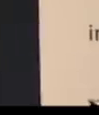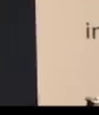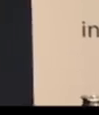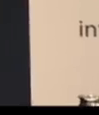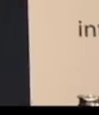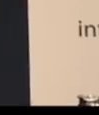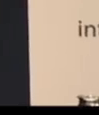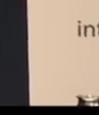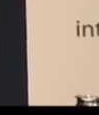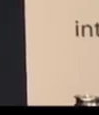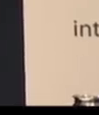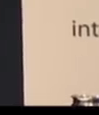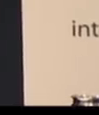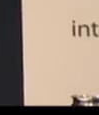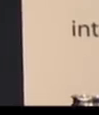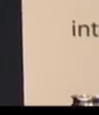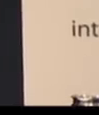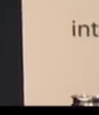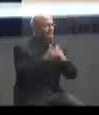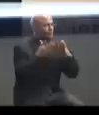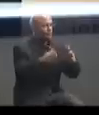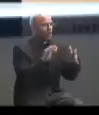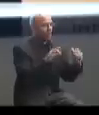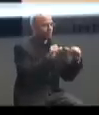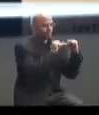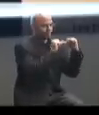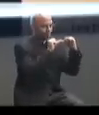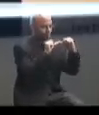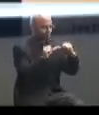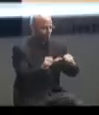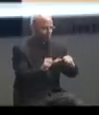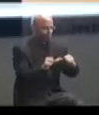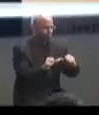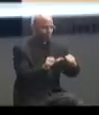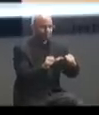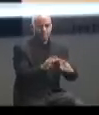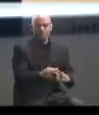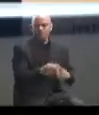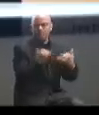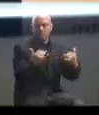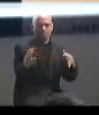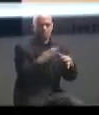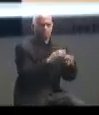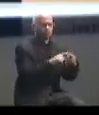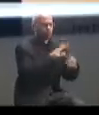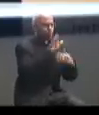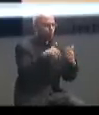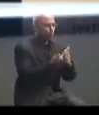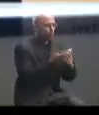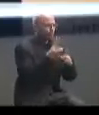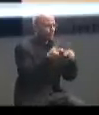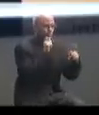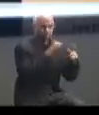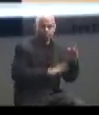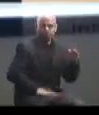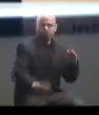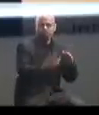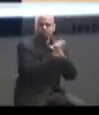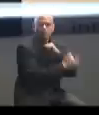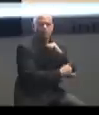THANK YOU. IT'S GREAT TO SEE ATLANTA LEADING THE WAY ON SUSTAINABLE, ESPECIALLY RELATIVE TO PEERS ACROSS THE COUNTRY.